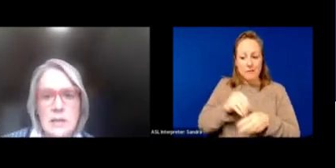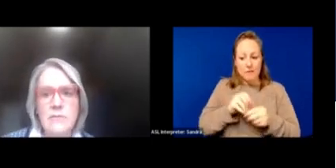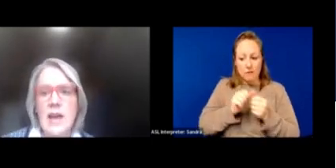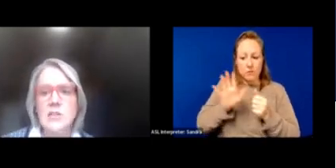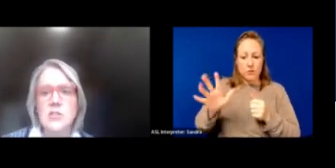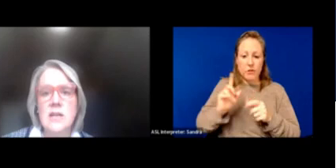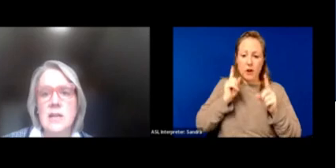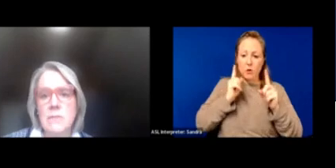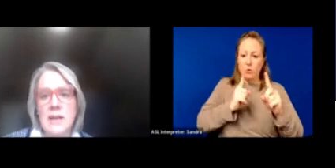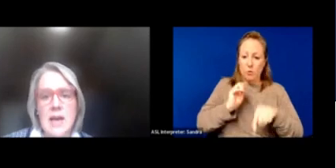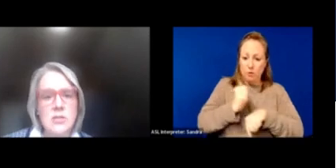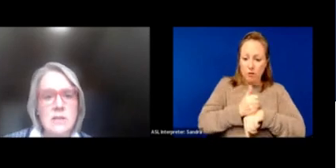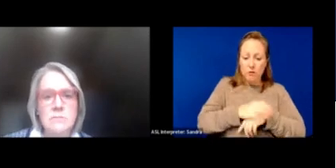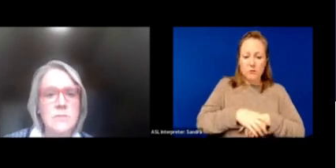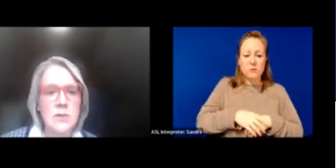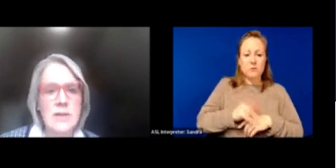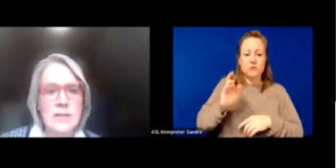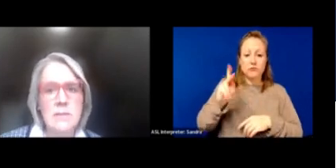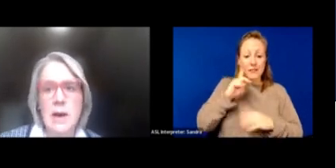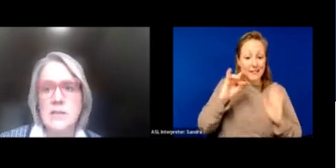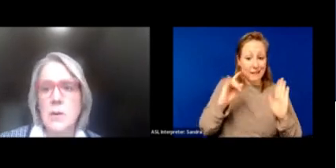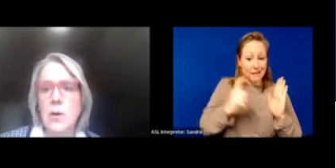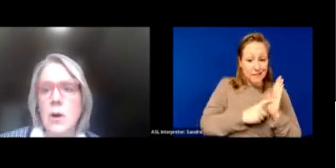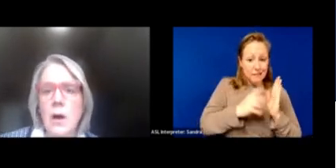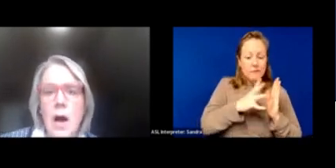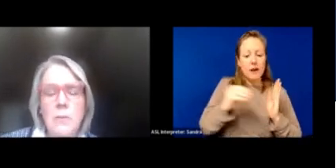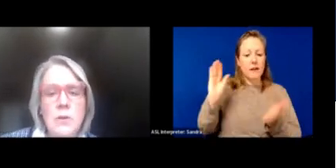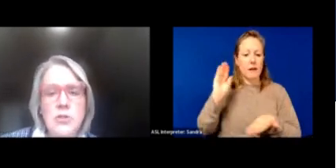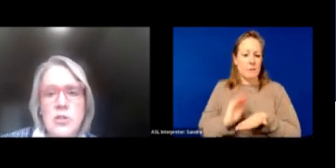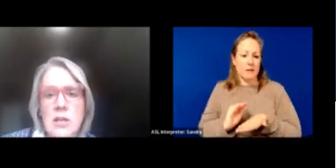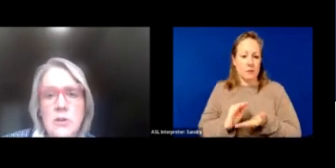identification and mitigation to the extent possible, we should